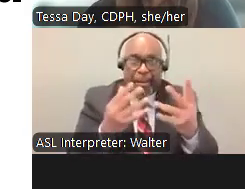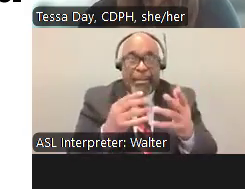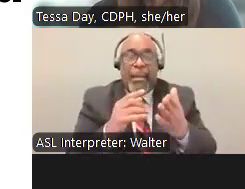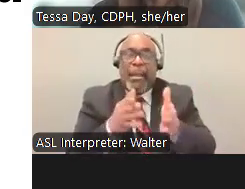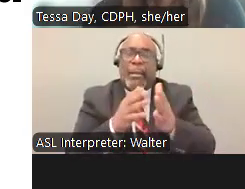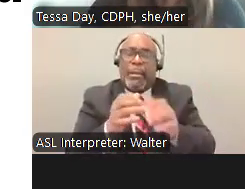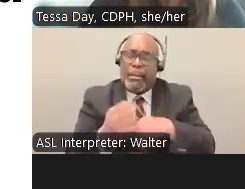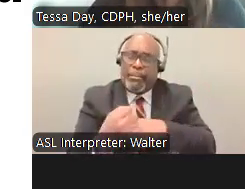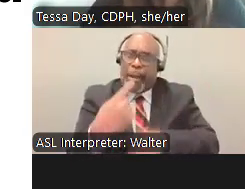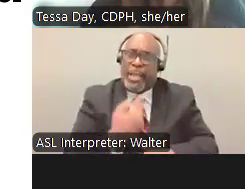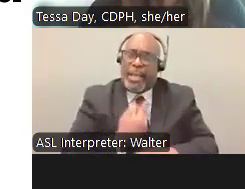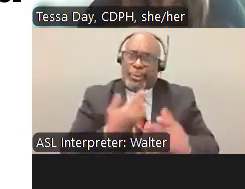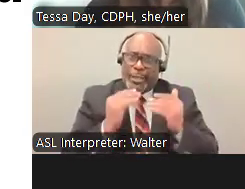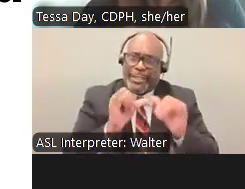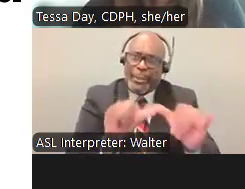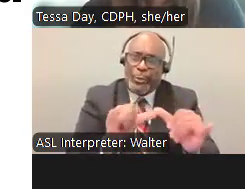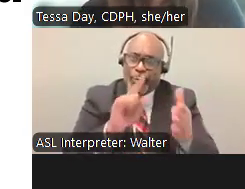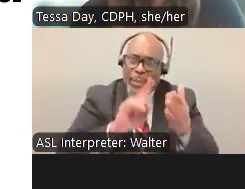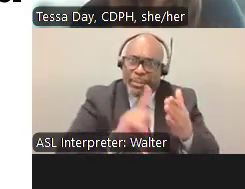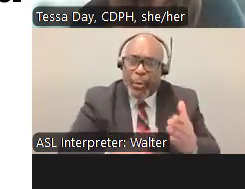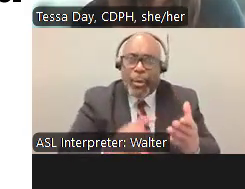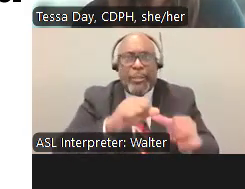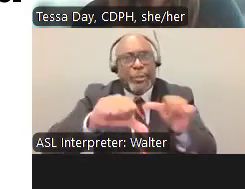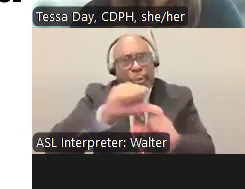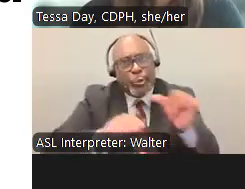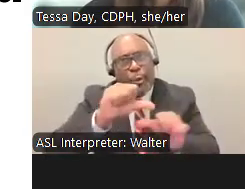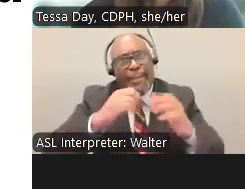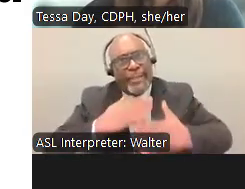13:29:54 what are the social and physical 13:29:55 structures that are creating